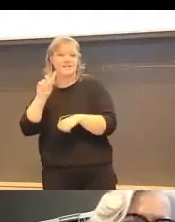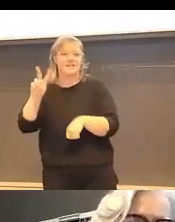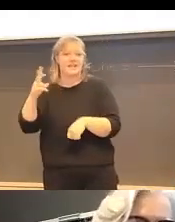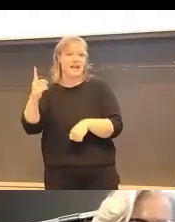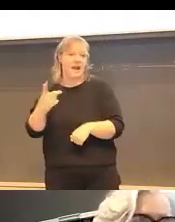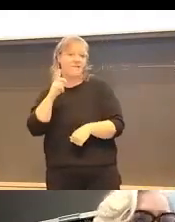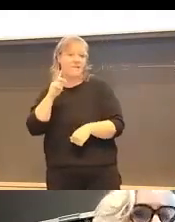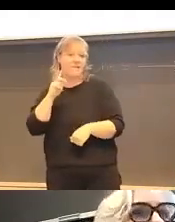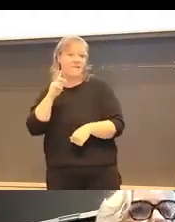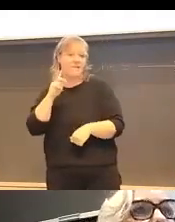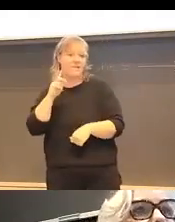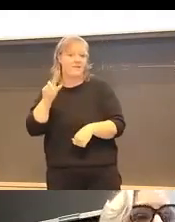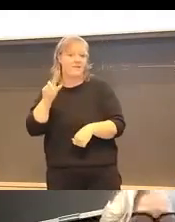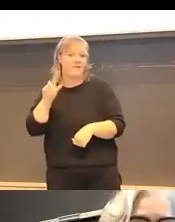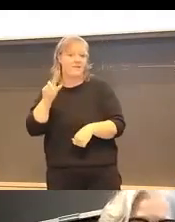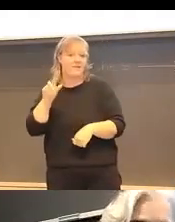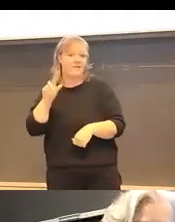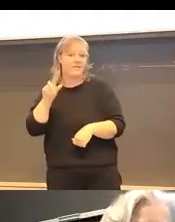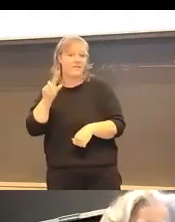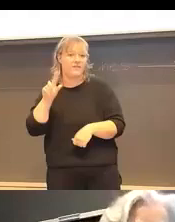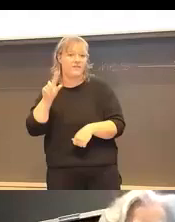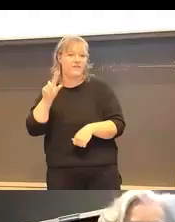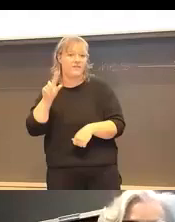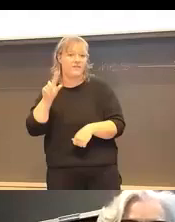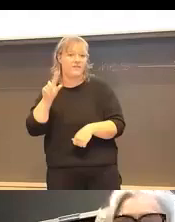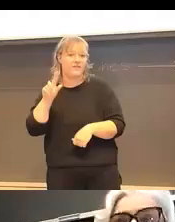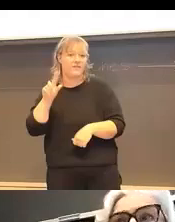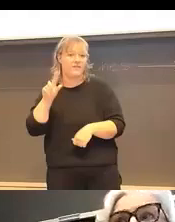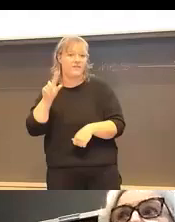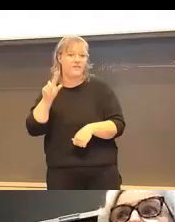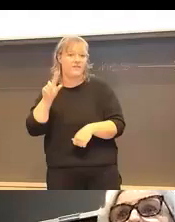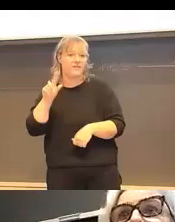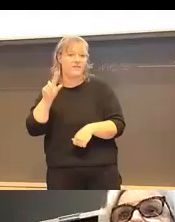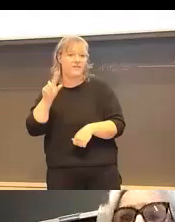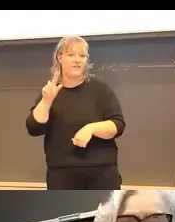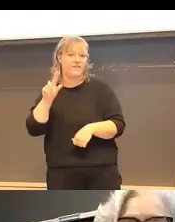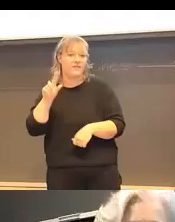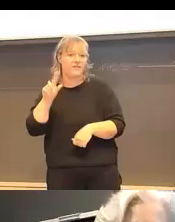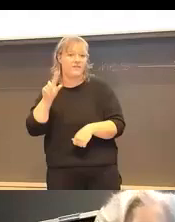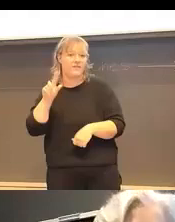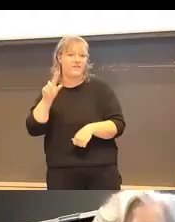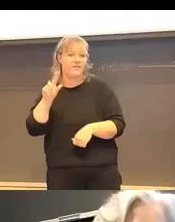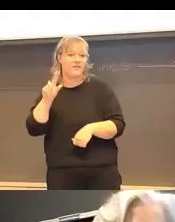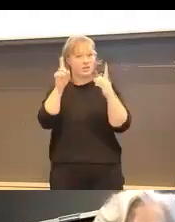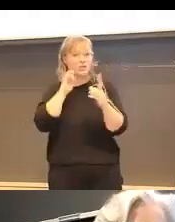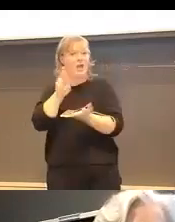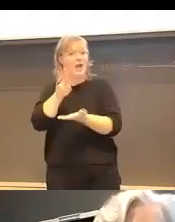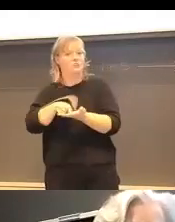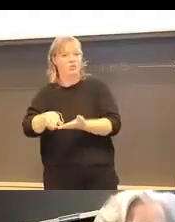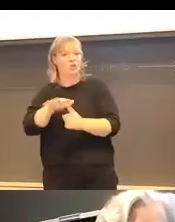focus on a systemic bios psychosocial approach in clinical educational and research contexts so